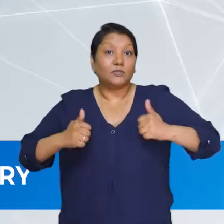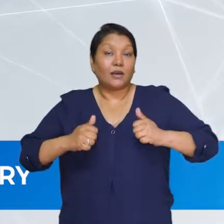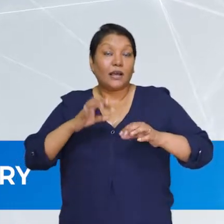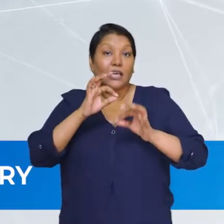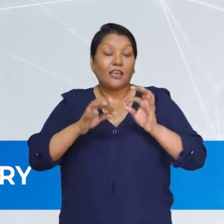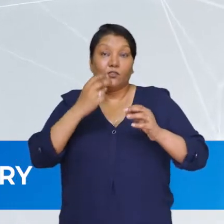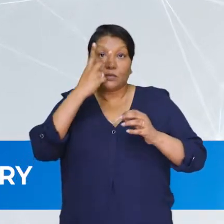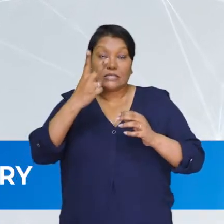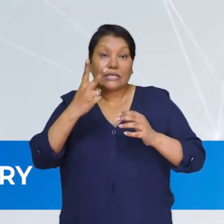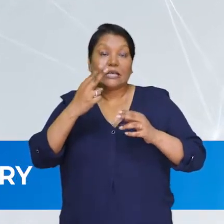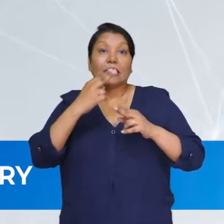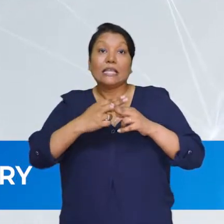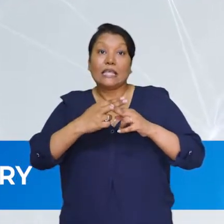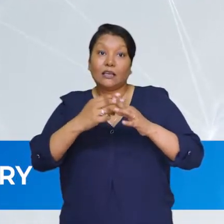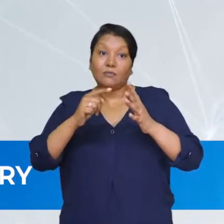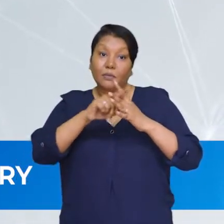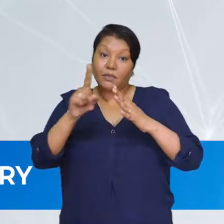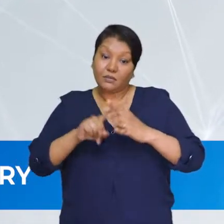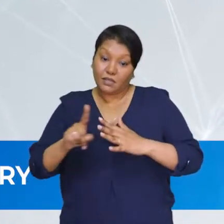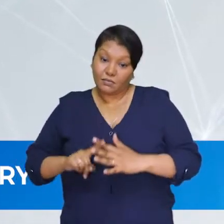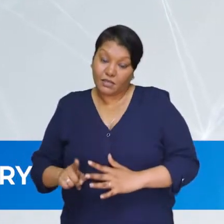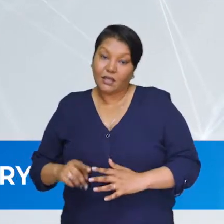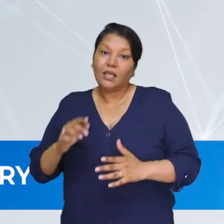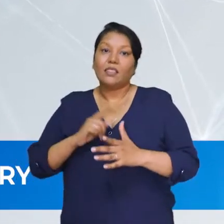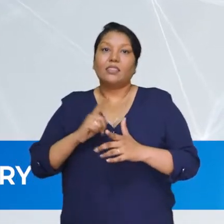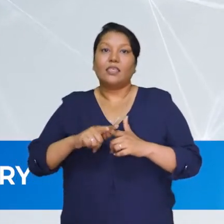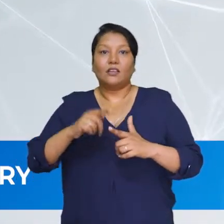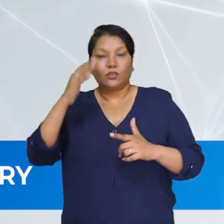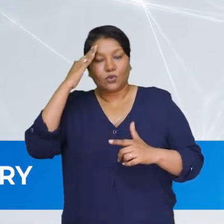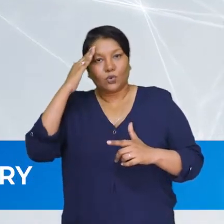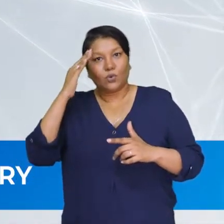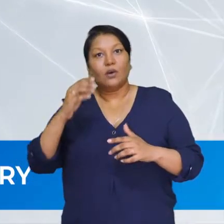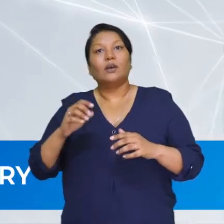Now it is quite easy for someone to delete their internet browsing history. Therefore